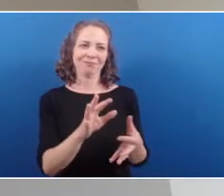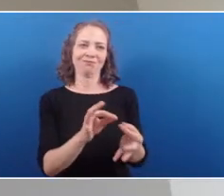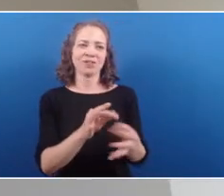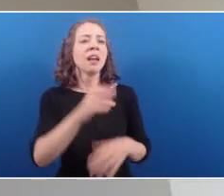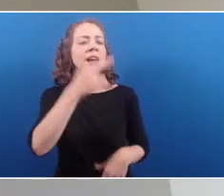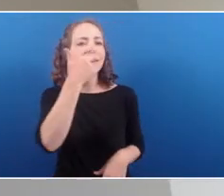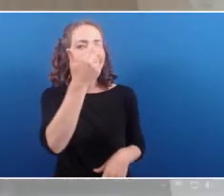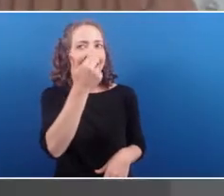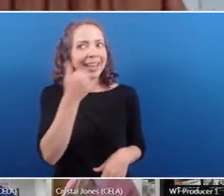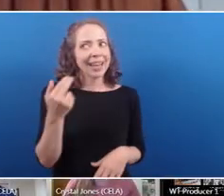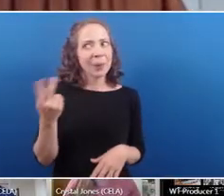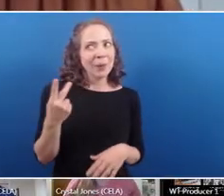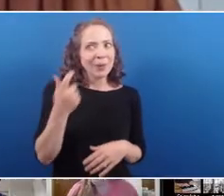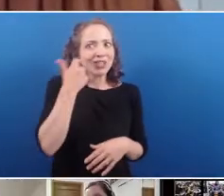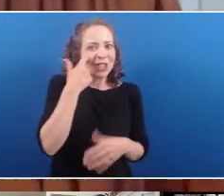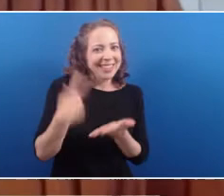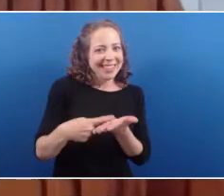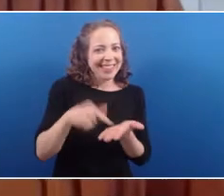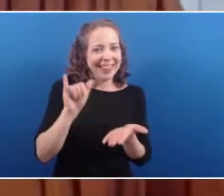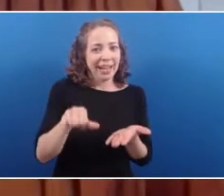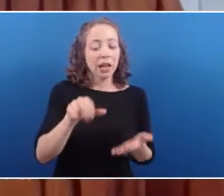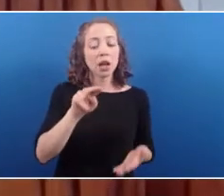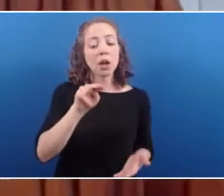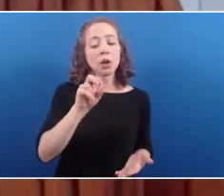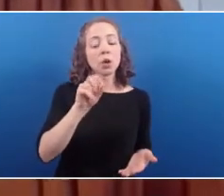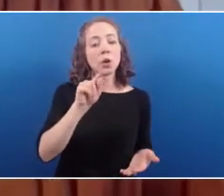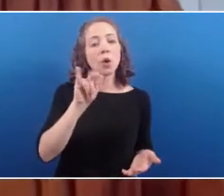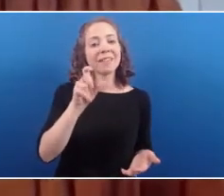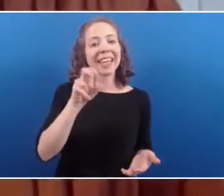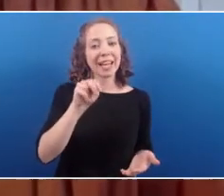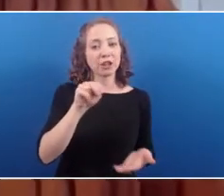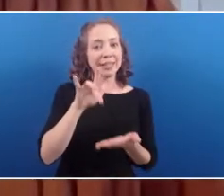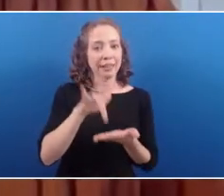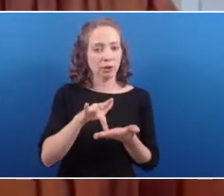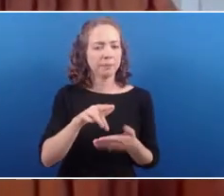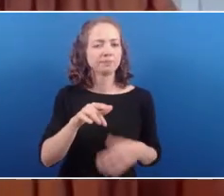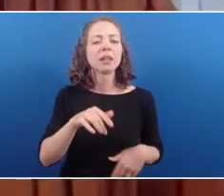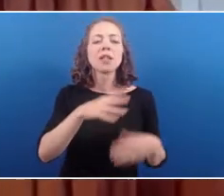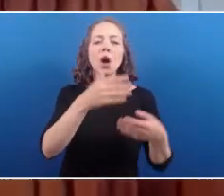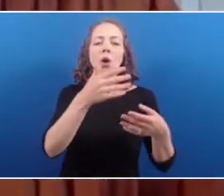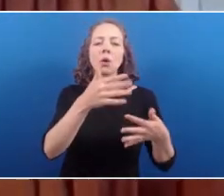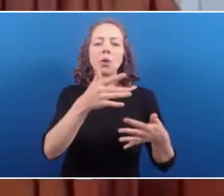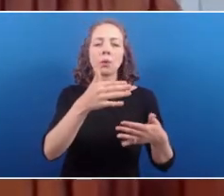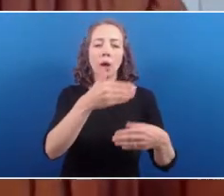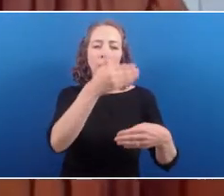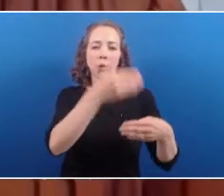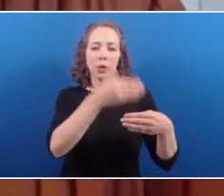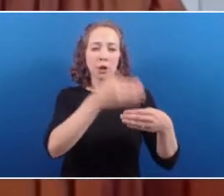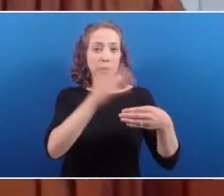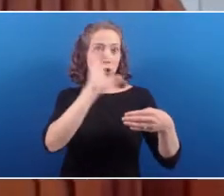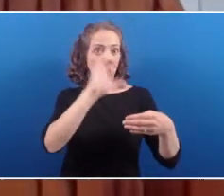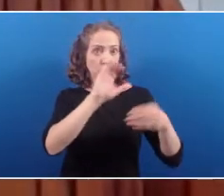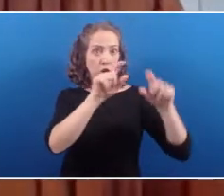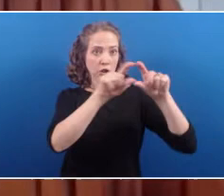So, notification center. If you go to the Windows search bar dan type in notifications,